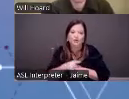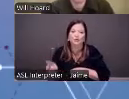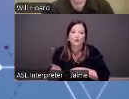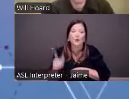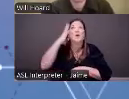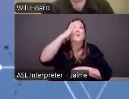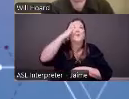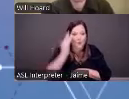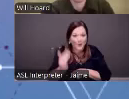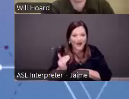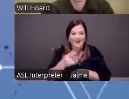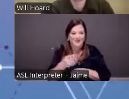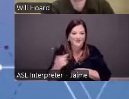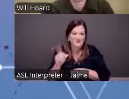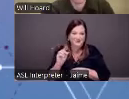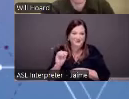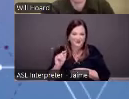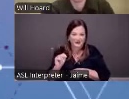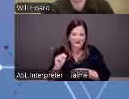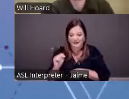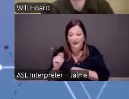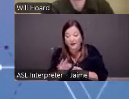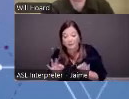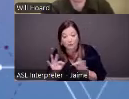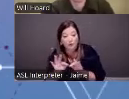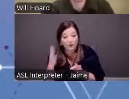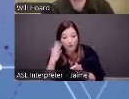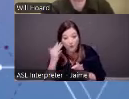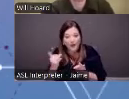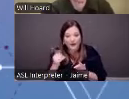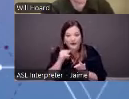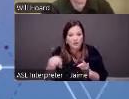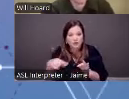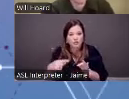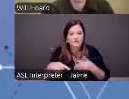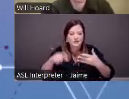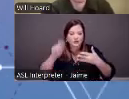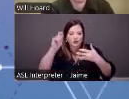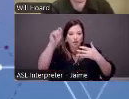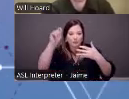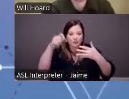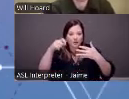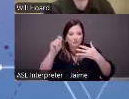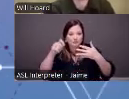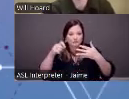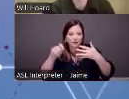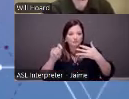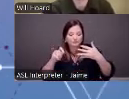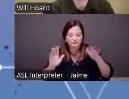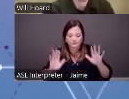and why it was important. It wasn't just this box you had to check because you were participating, and your CIL was like getting some money